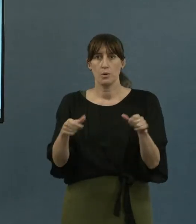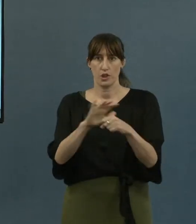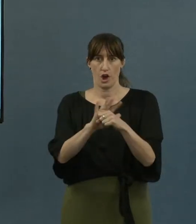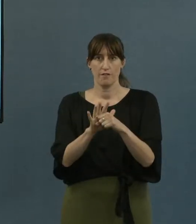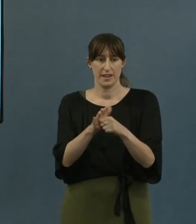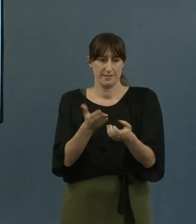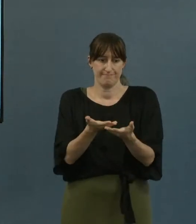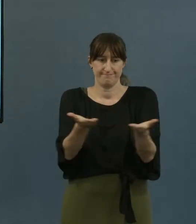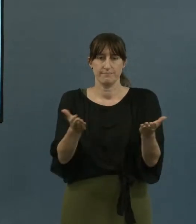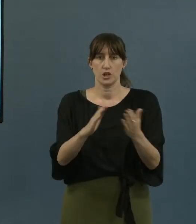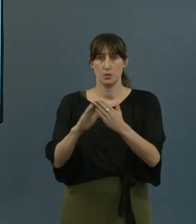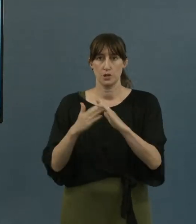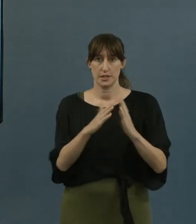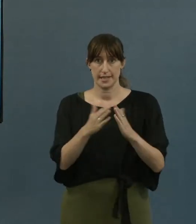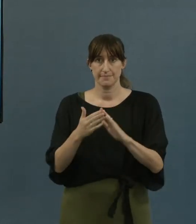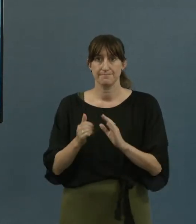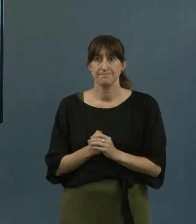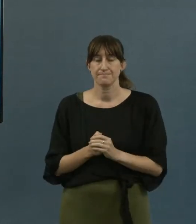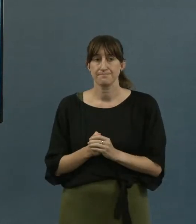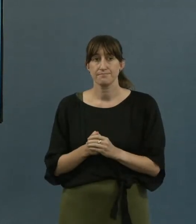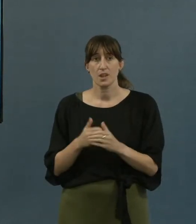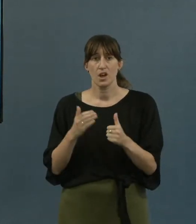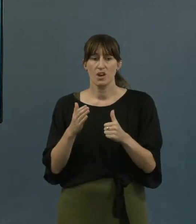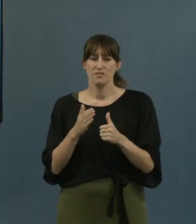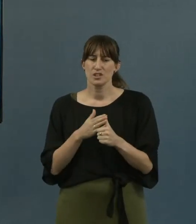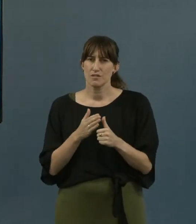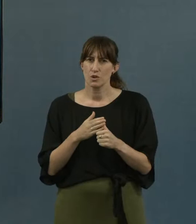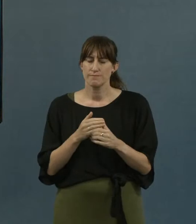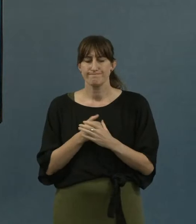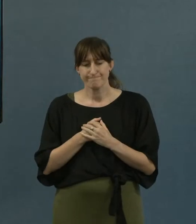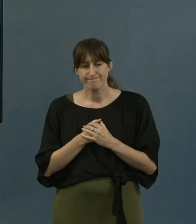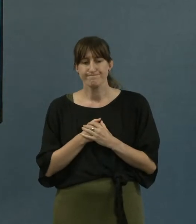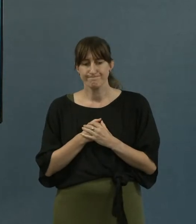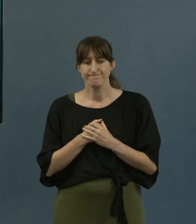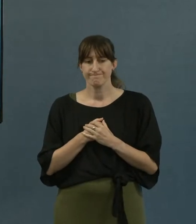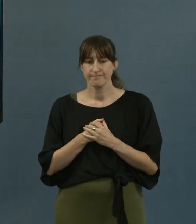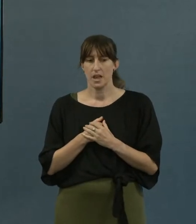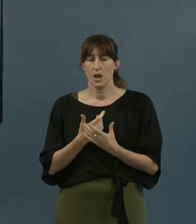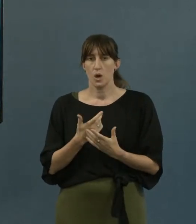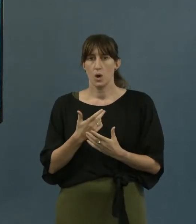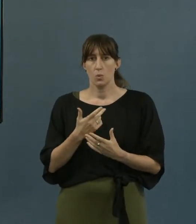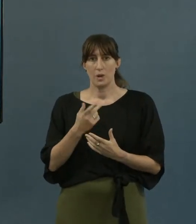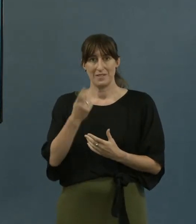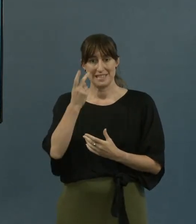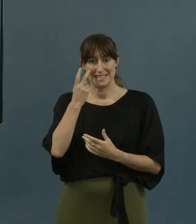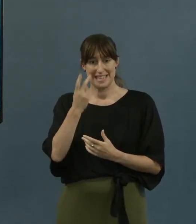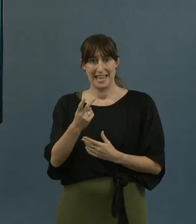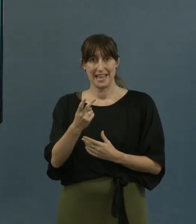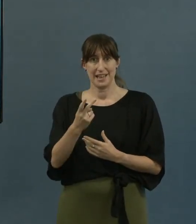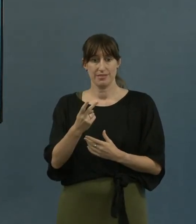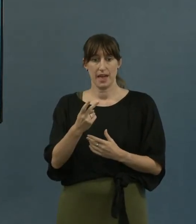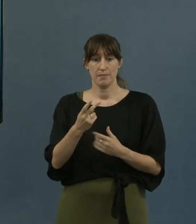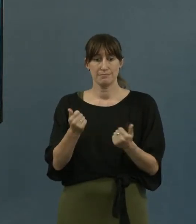First of all, just acknowledging that we continue to see a very high rate of